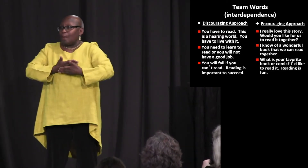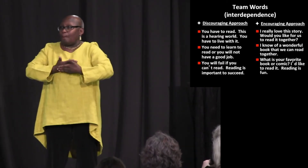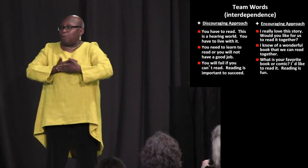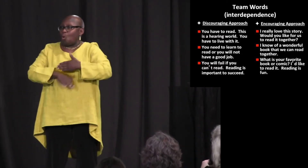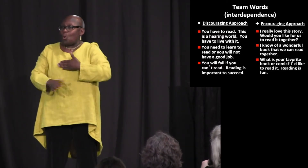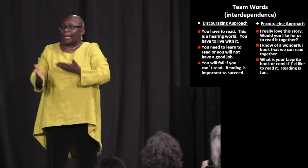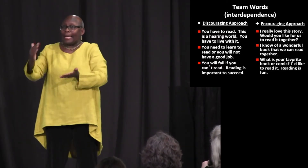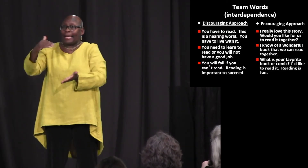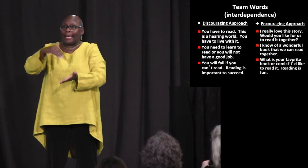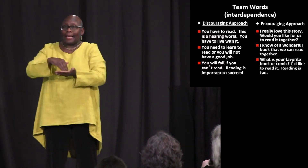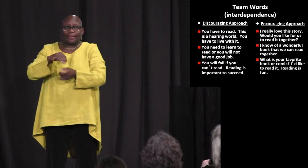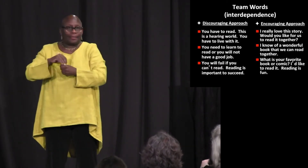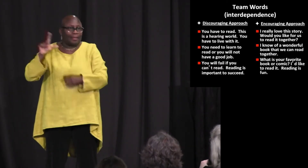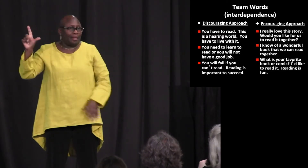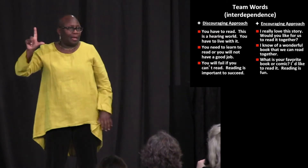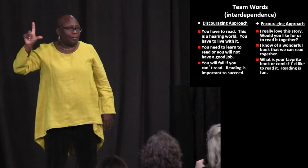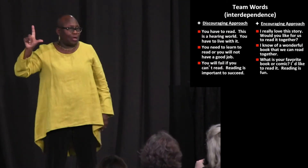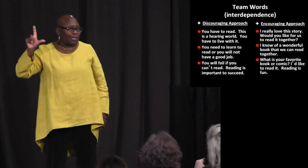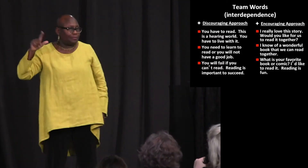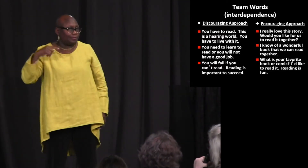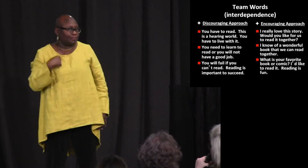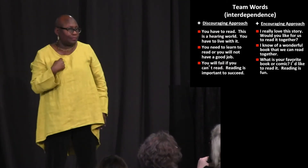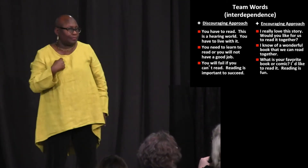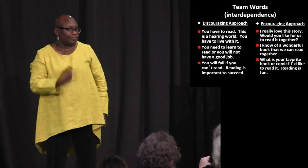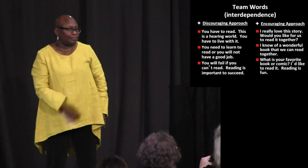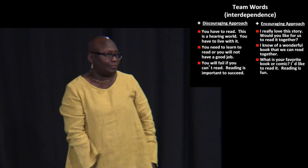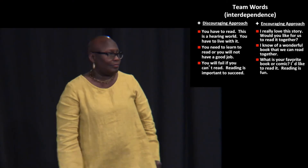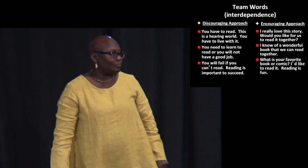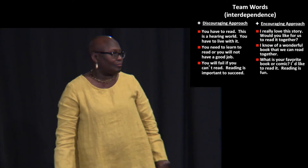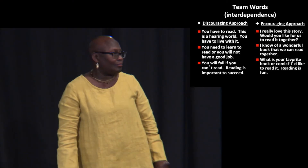eventually he brought me to the local library where the librarian was a friend